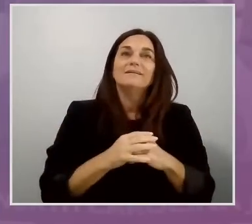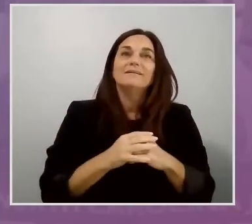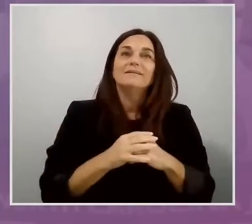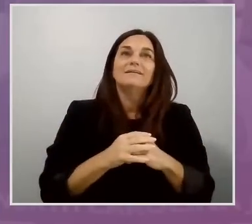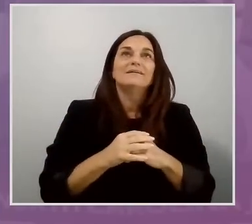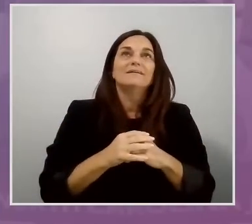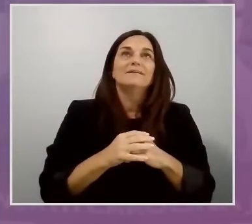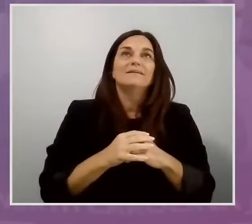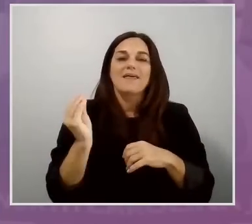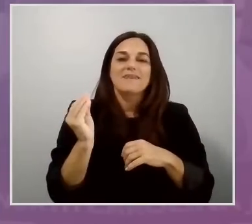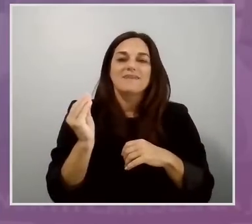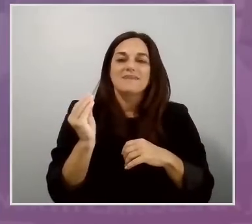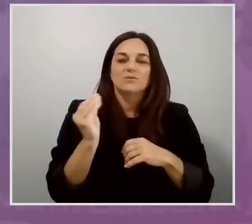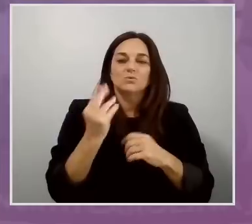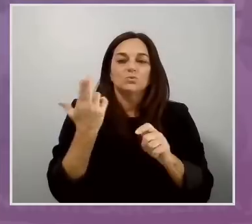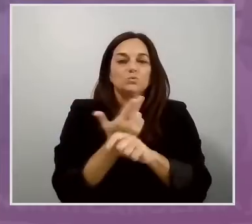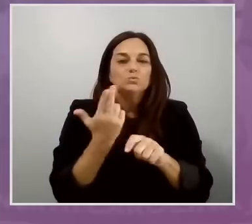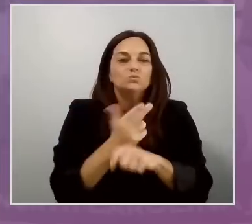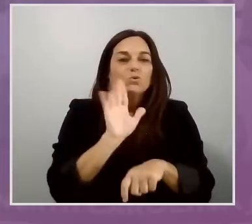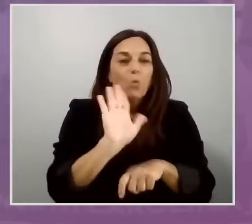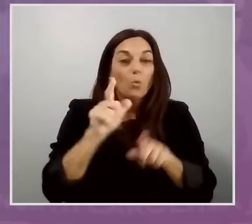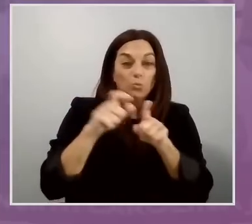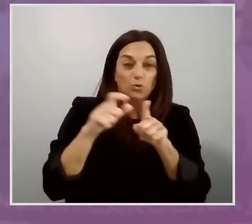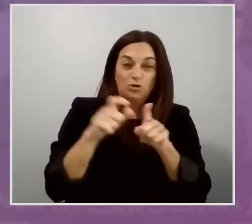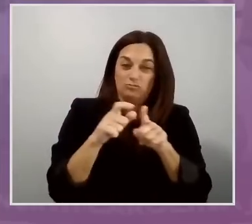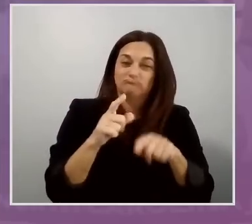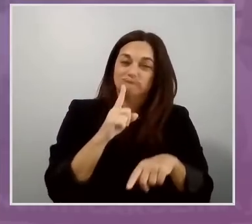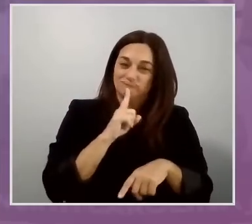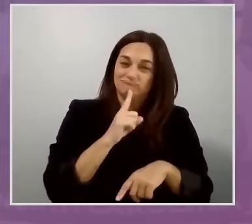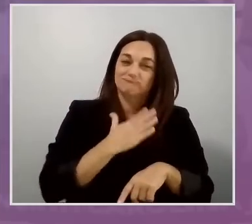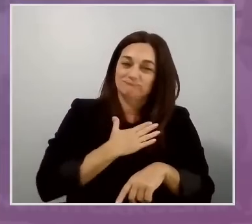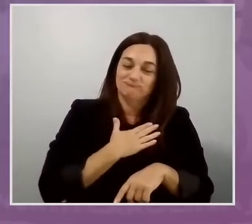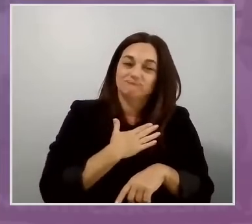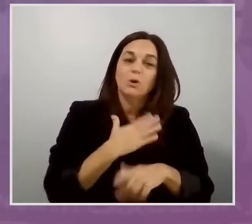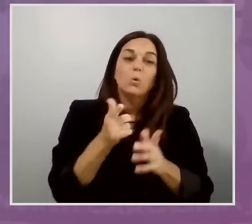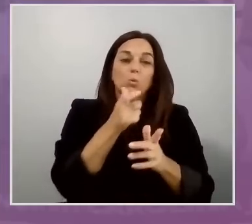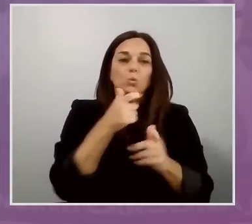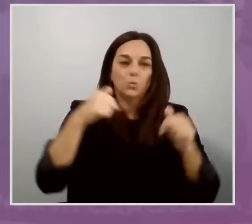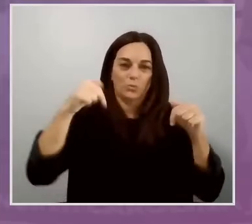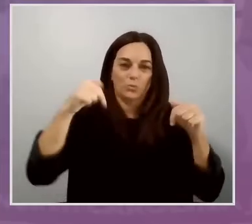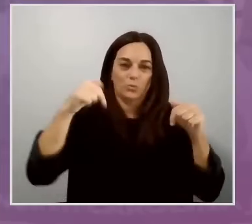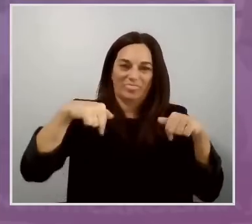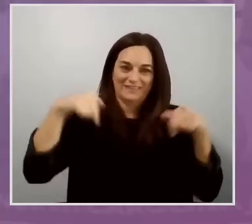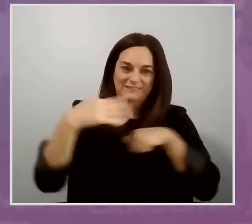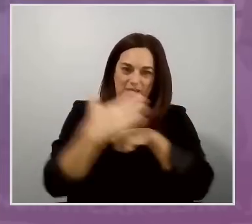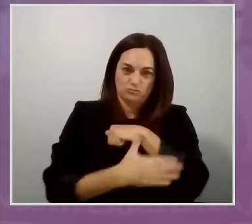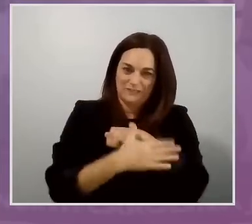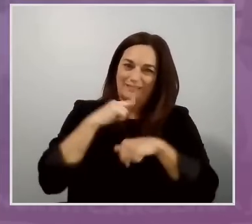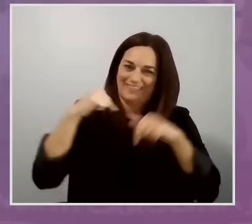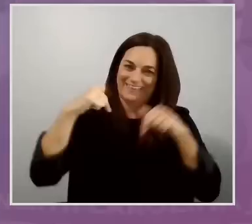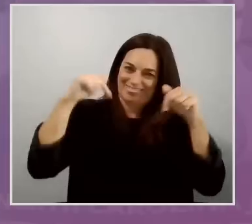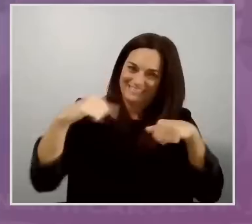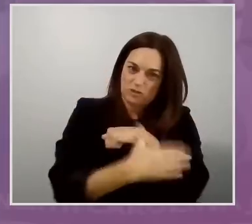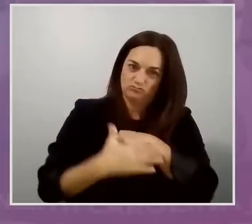AND THE WAY YOU LIVE YOUR LIFE